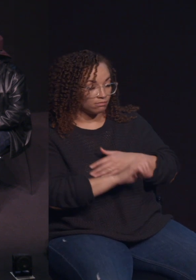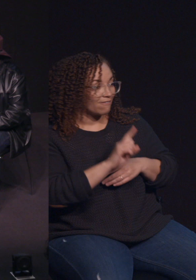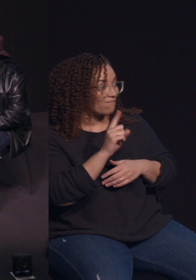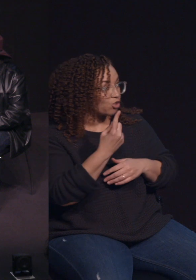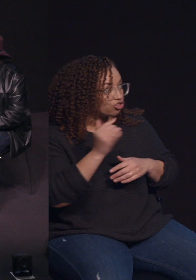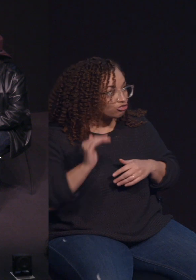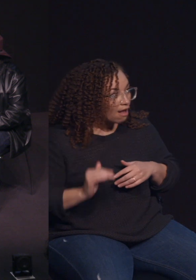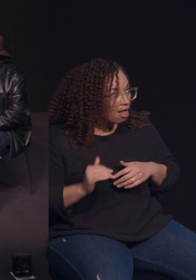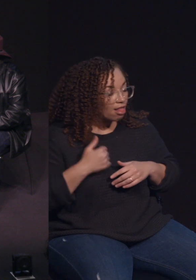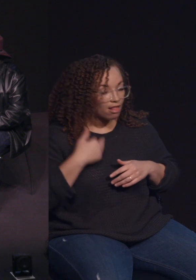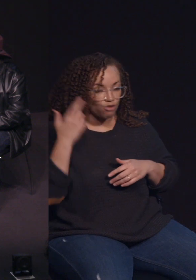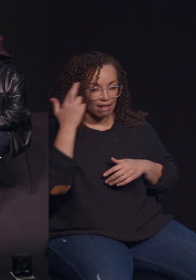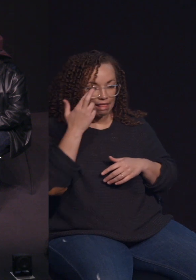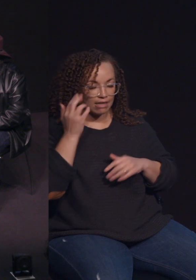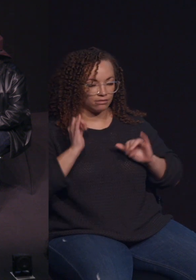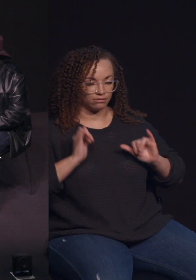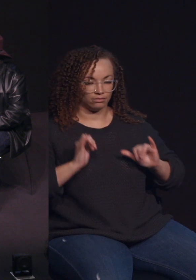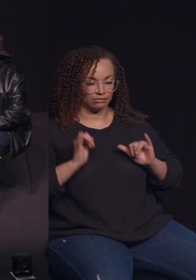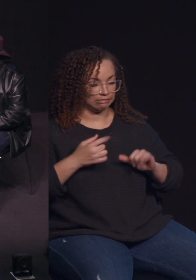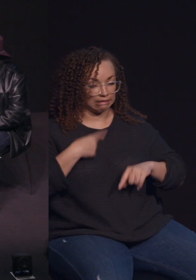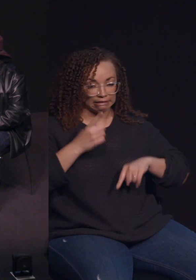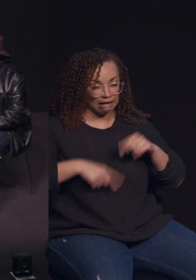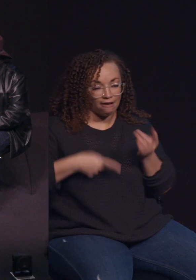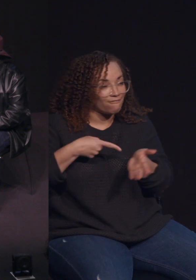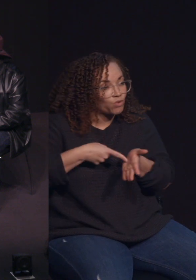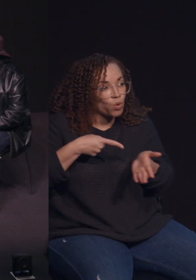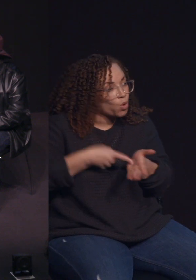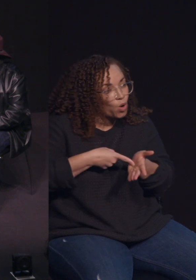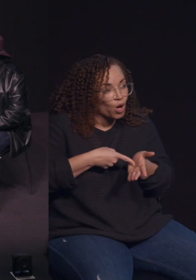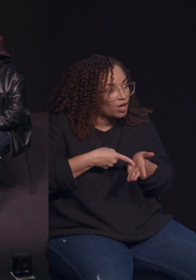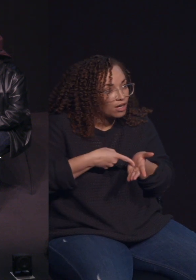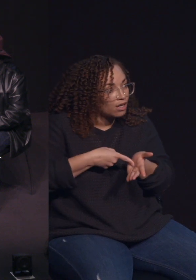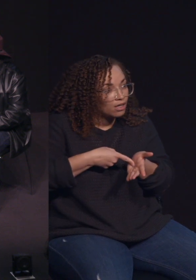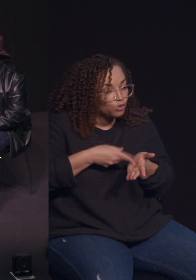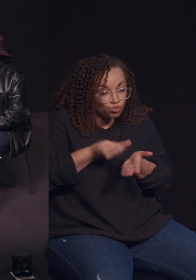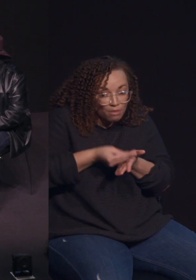you know, to actually buy the organic produce and the really